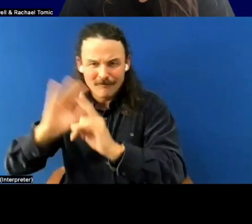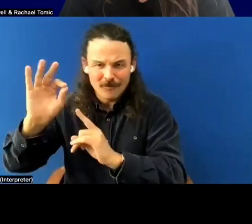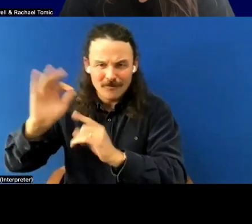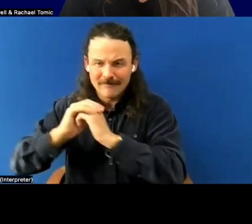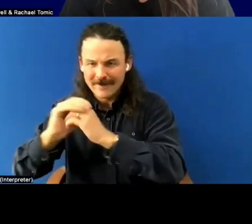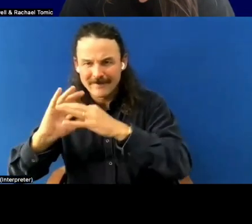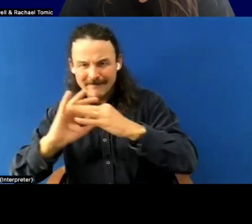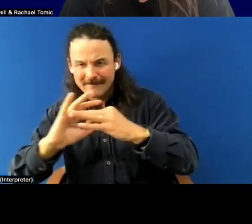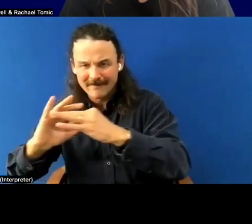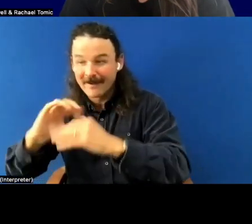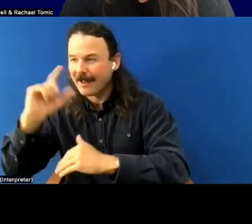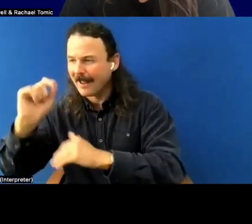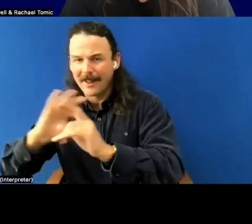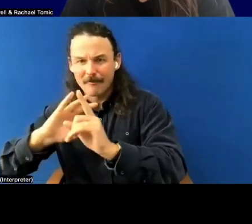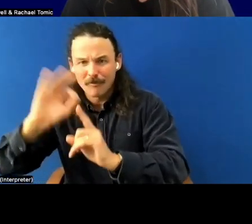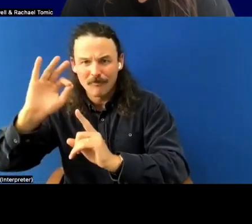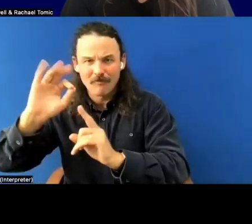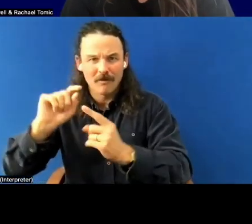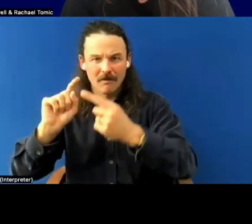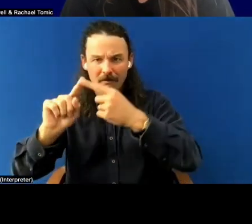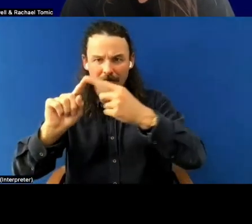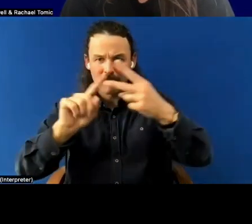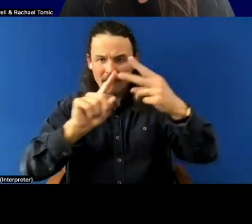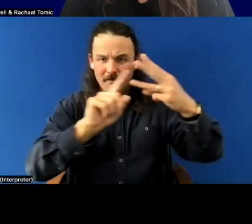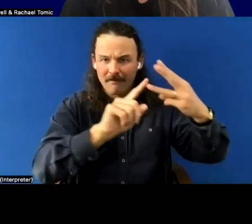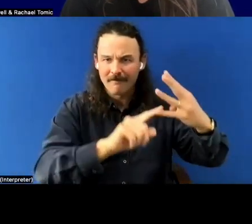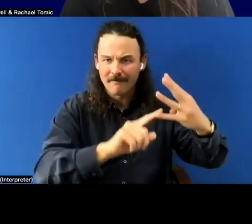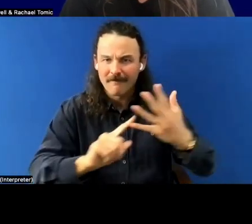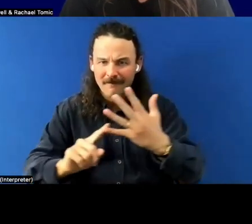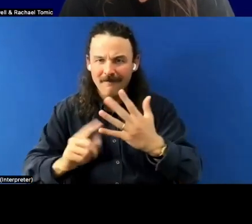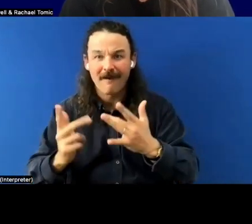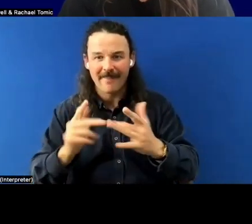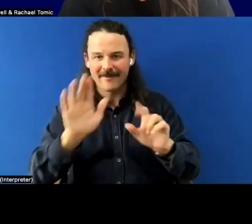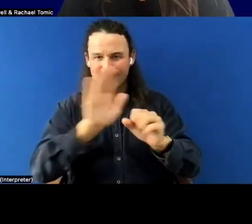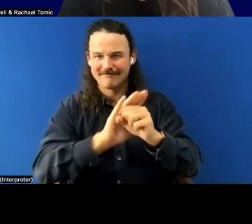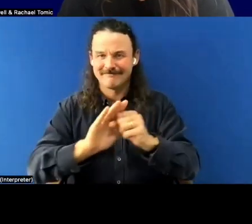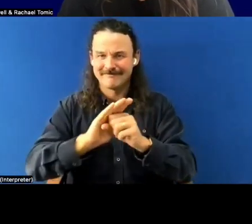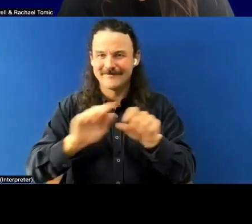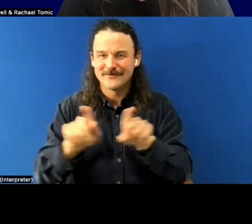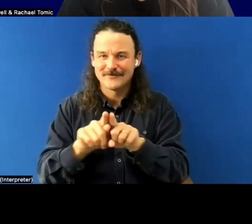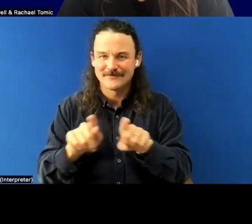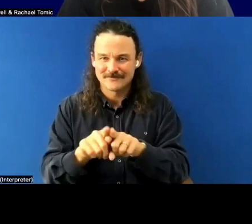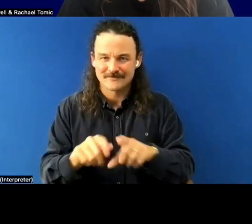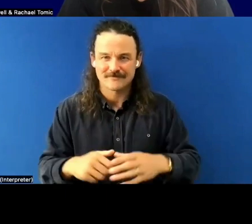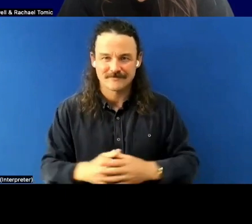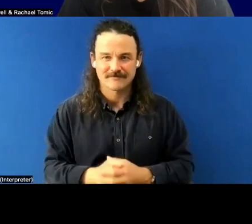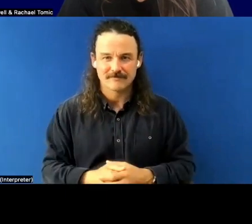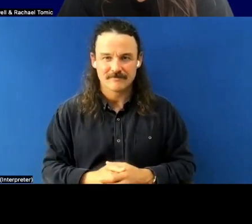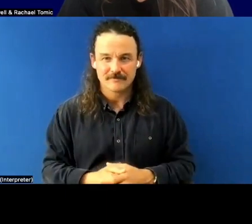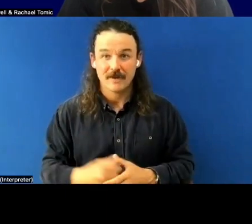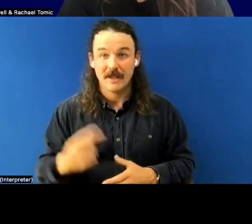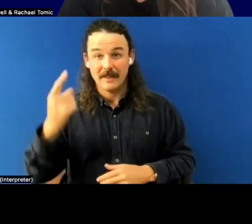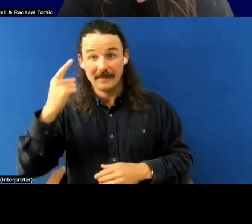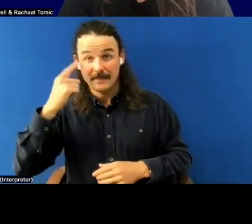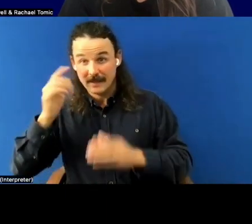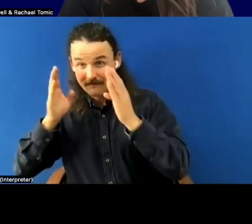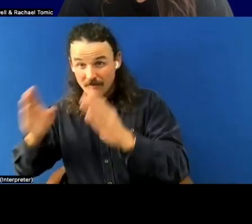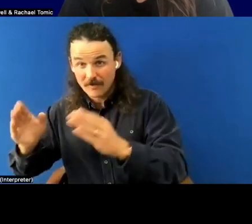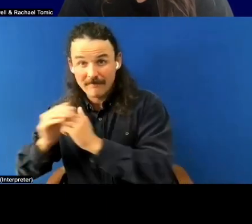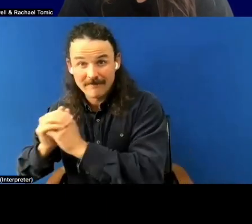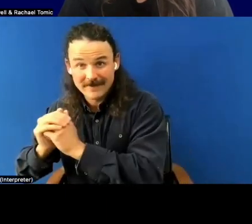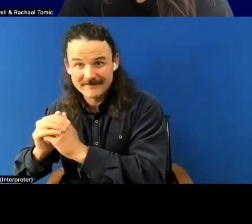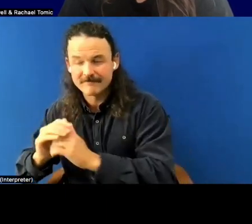So, if we focus on friends, we can think we're having fun playing a game together outside on the